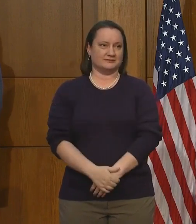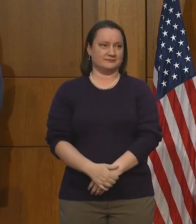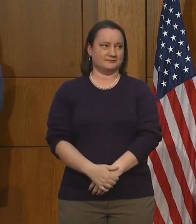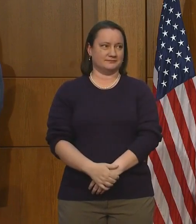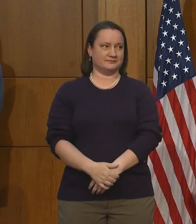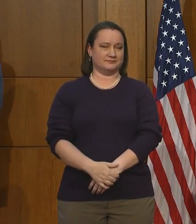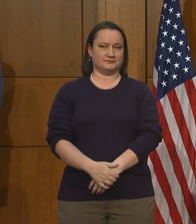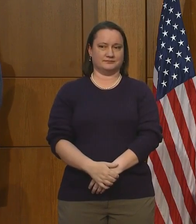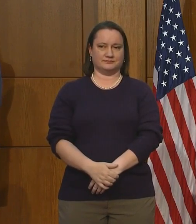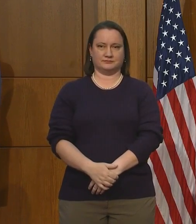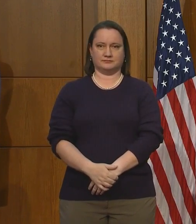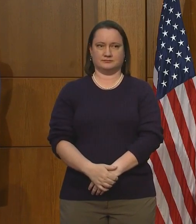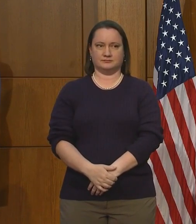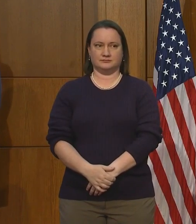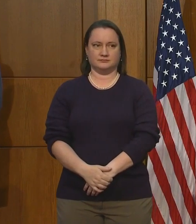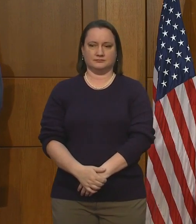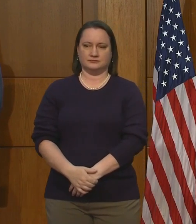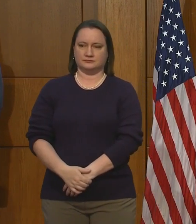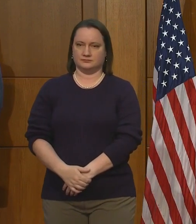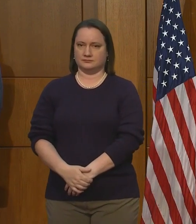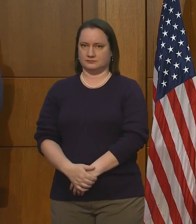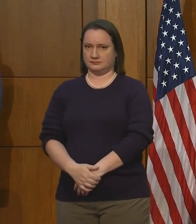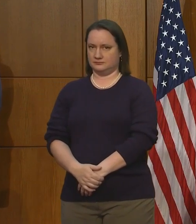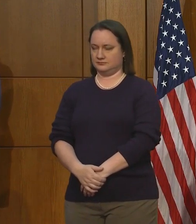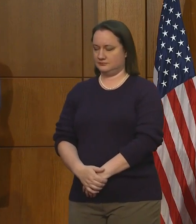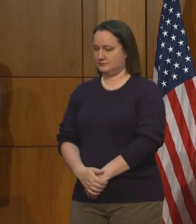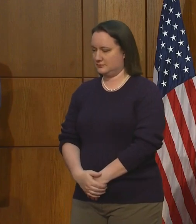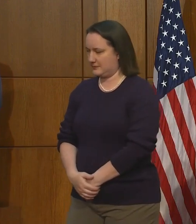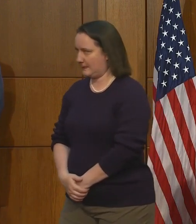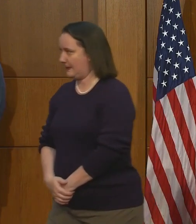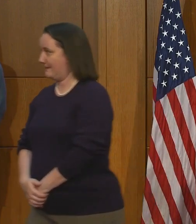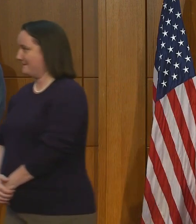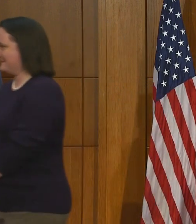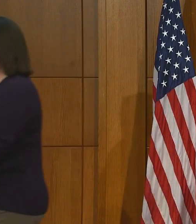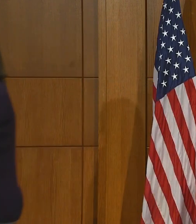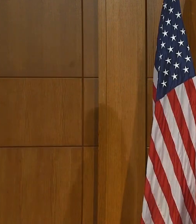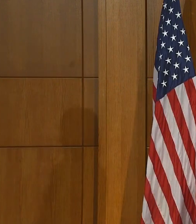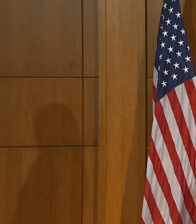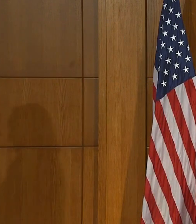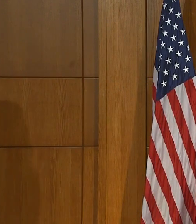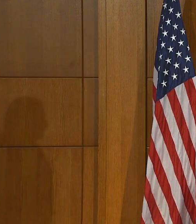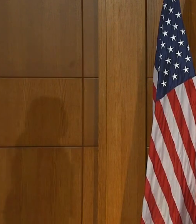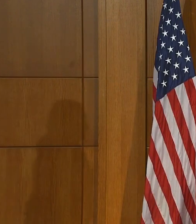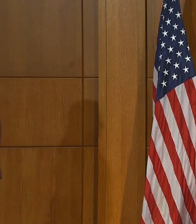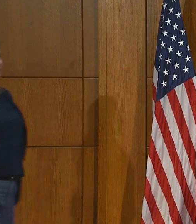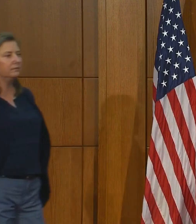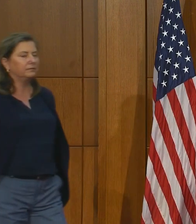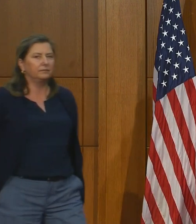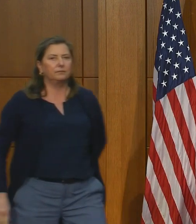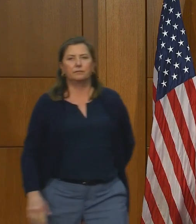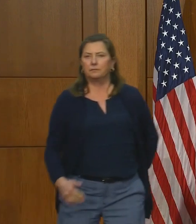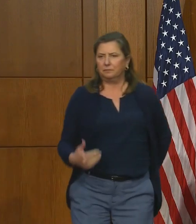AT LEAST SOME TIME FOR